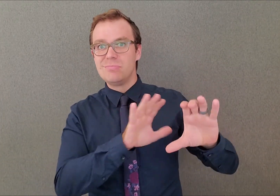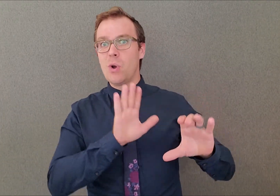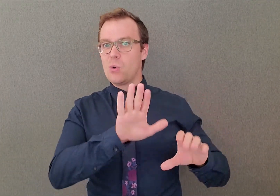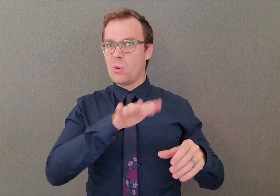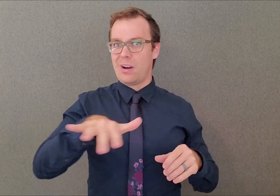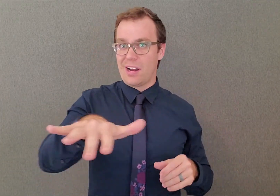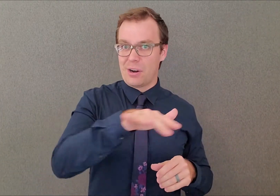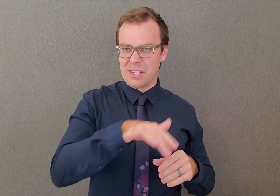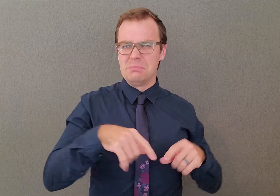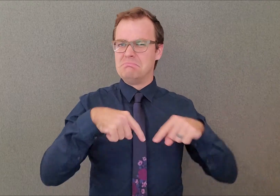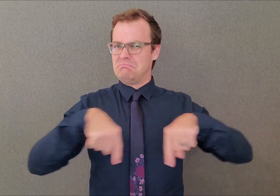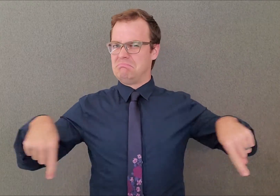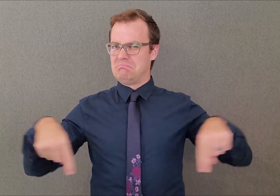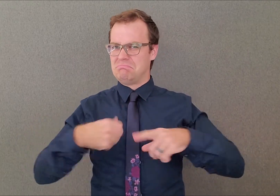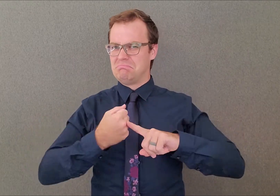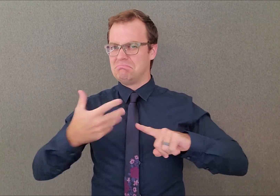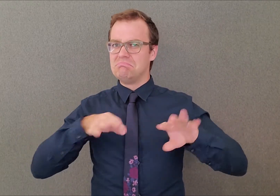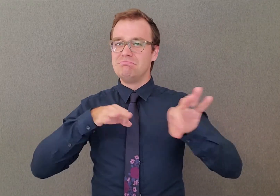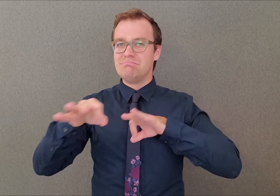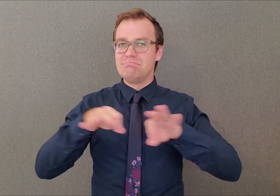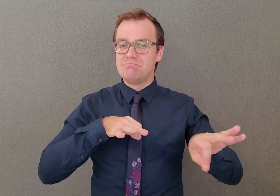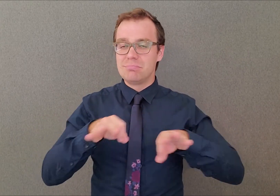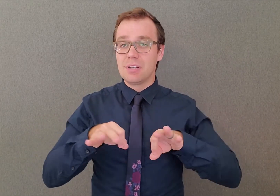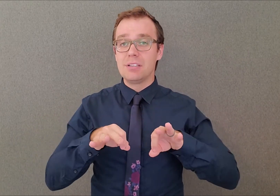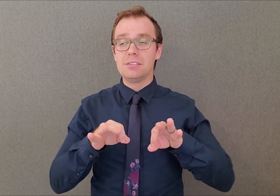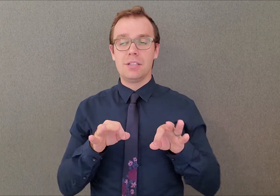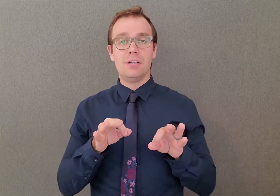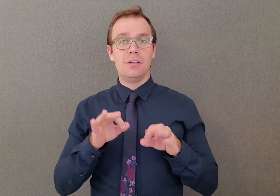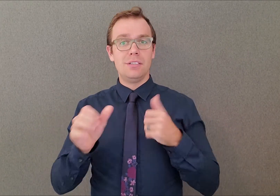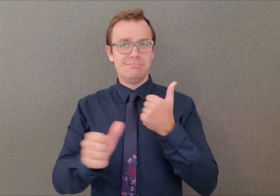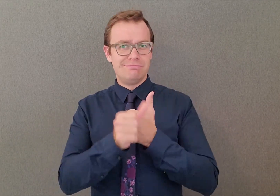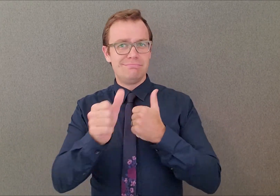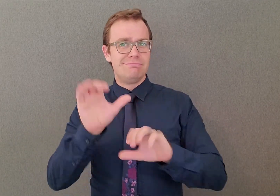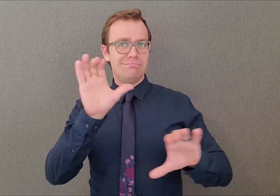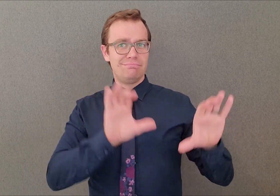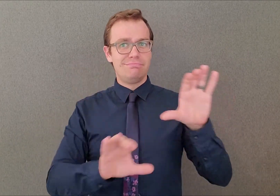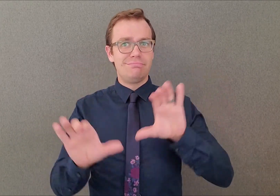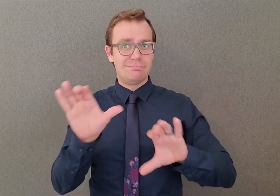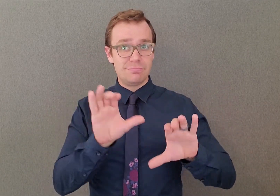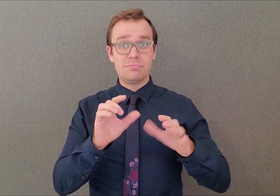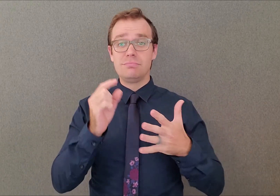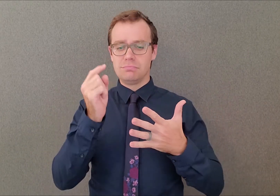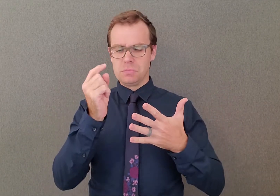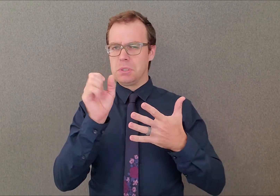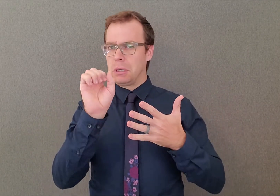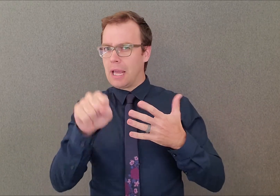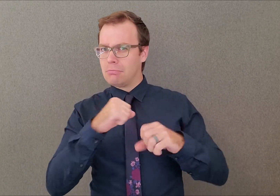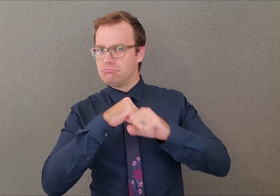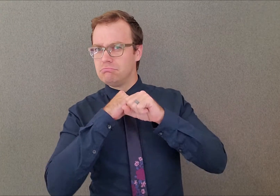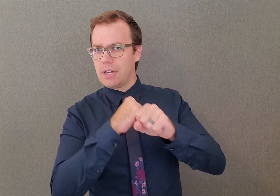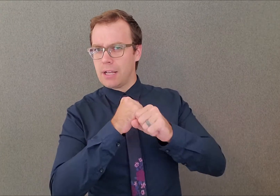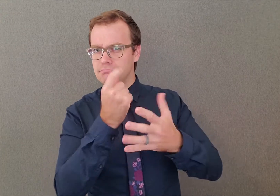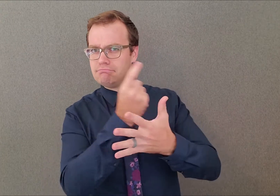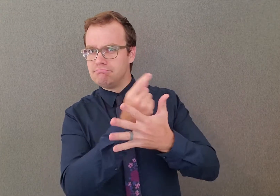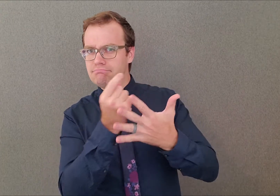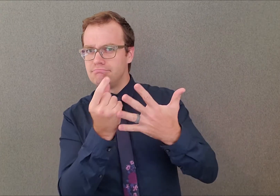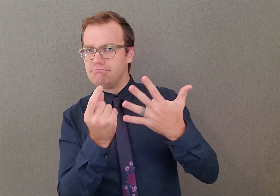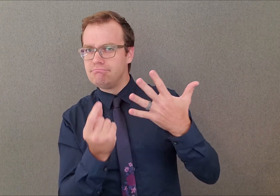Explore the information below to learn more about hazardous materials and the steps you can take to stay safe.